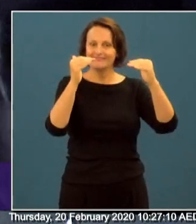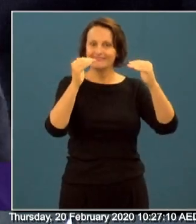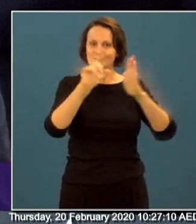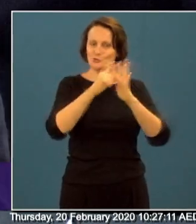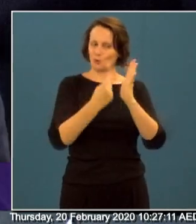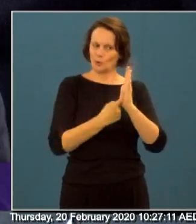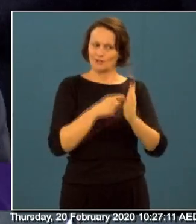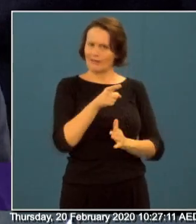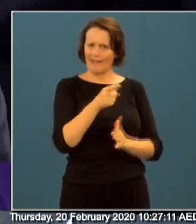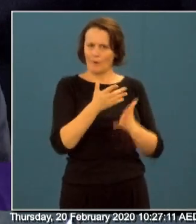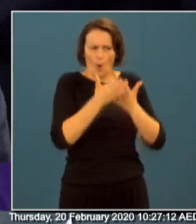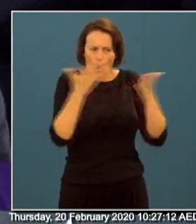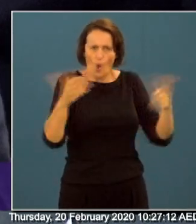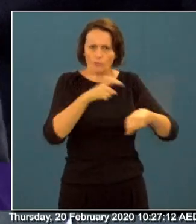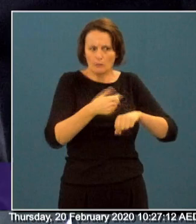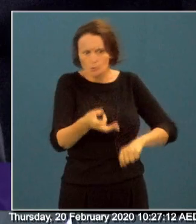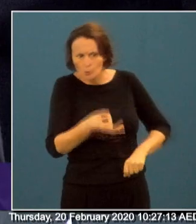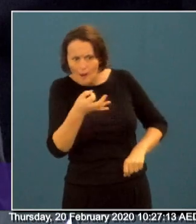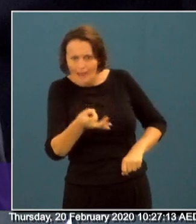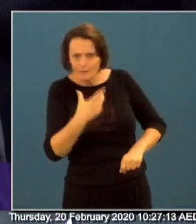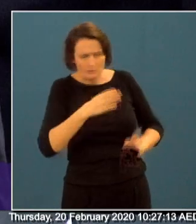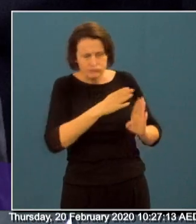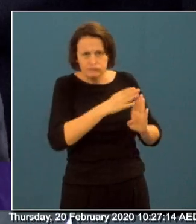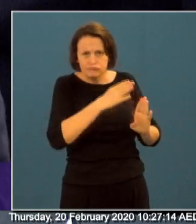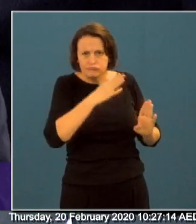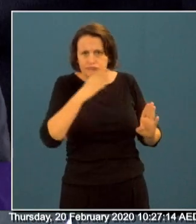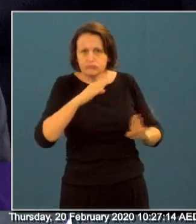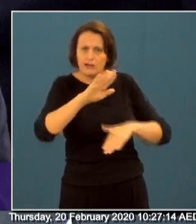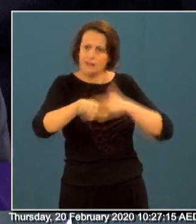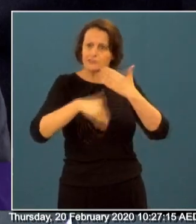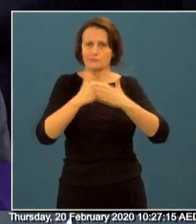There's a lag between undergraduate education and practice of some years.